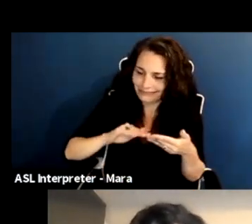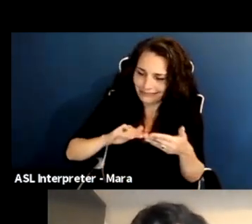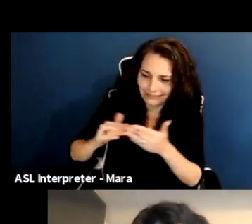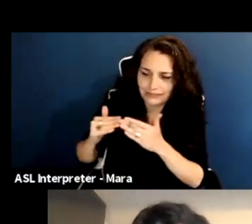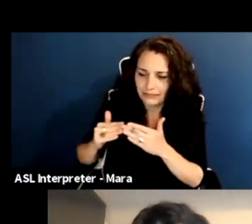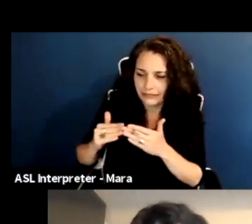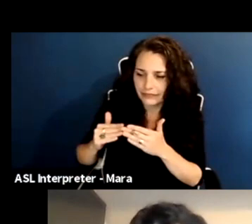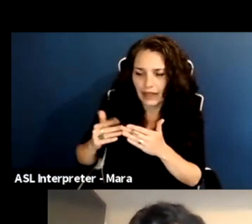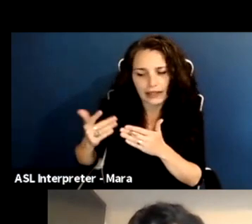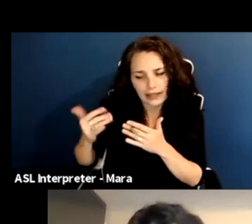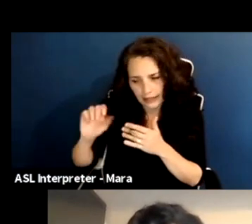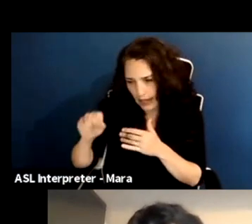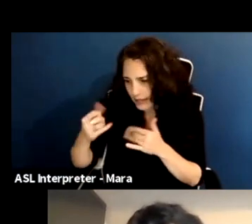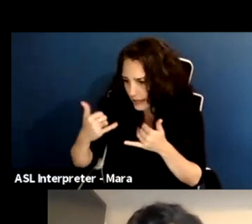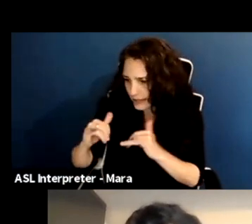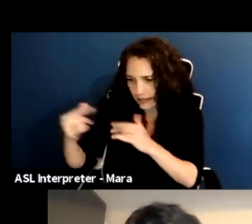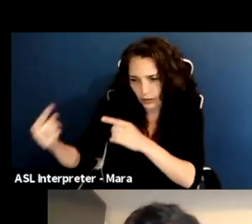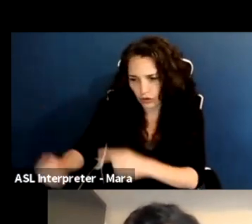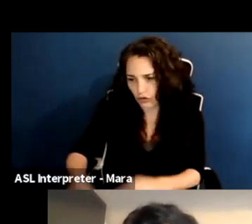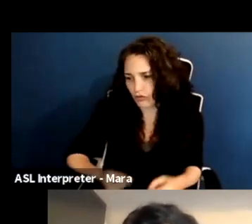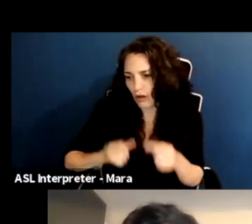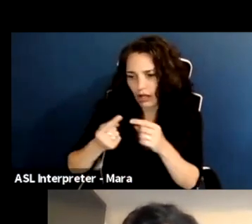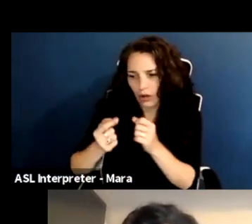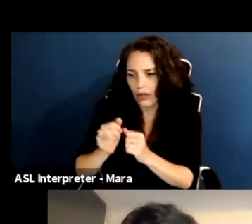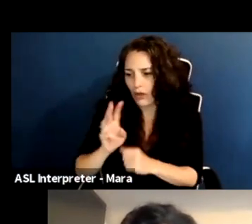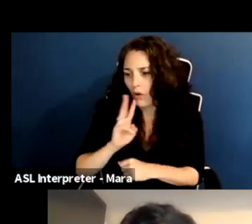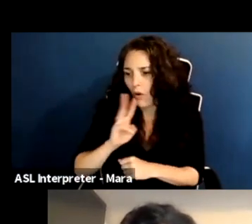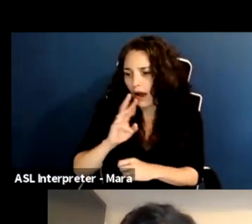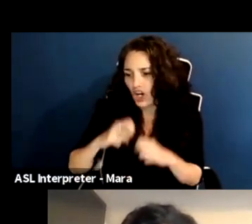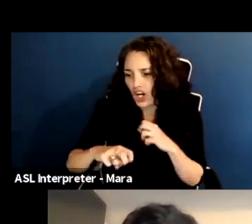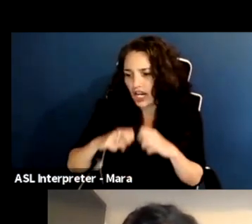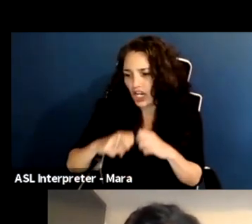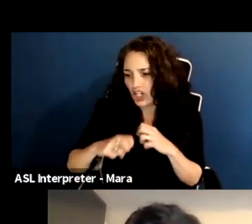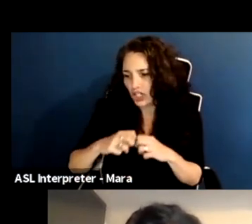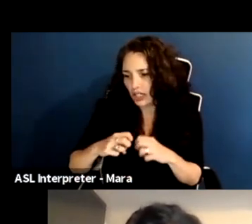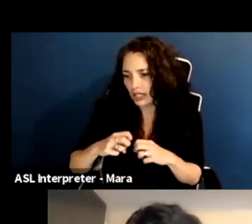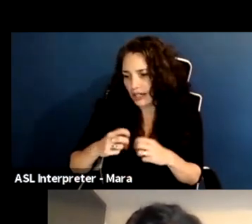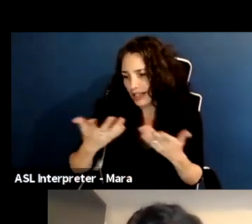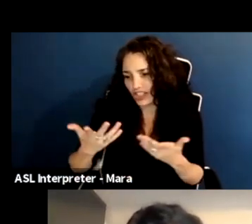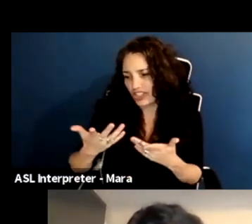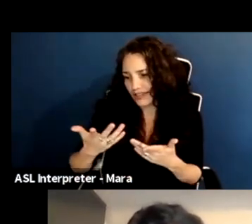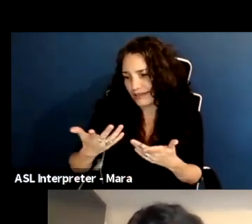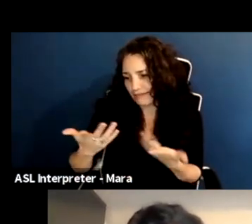and it's something very normal here to just receive dirty water in the faucet in the morning